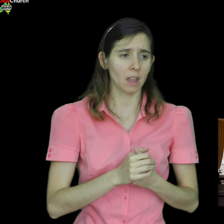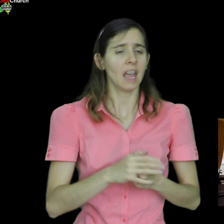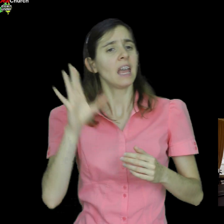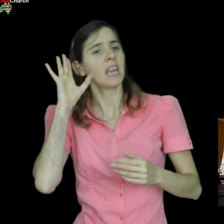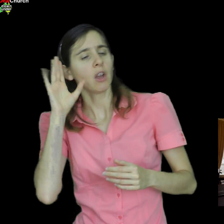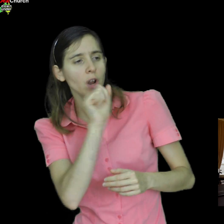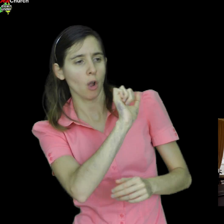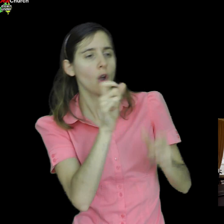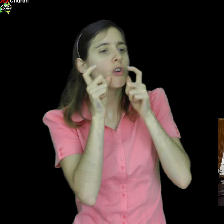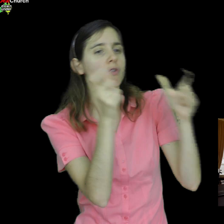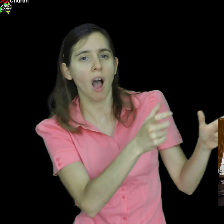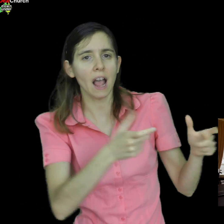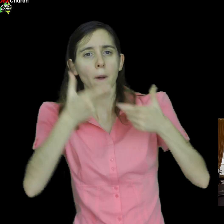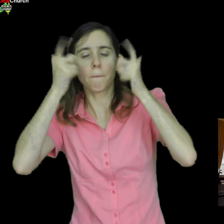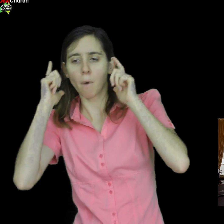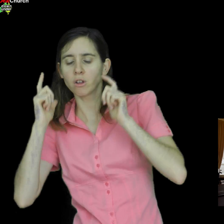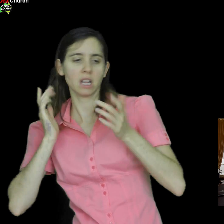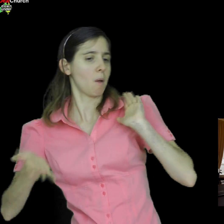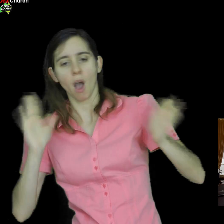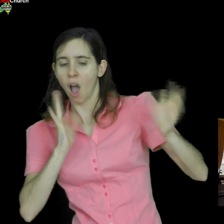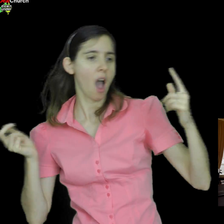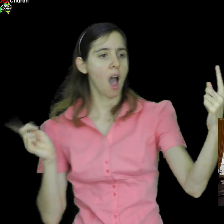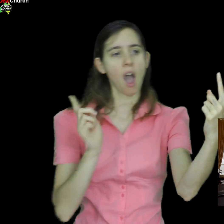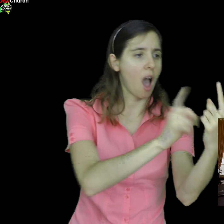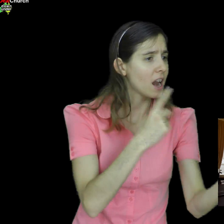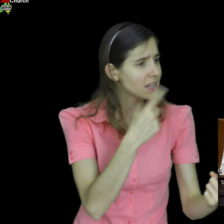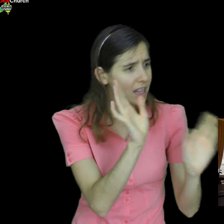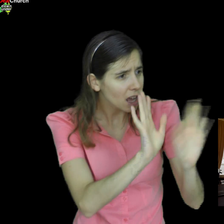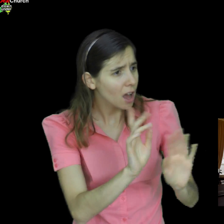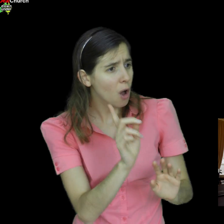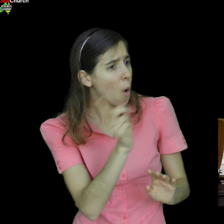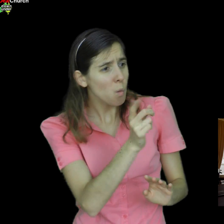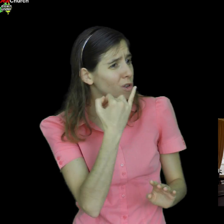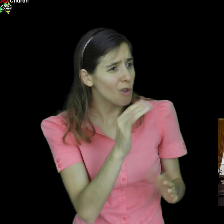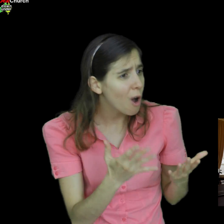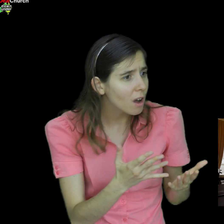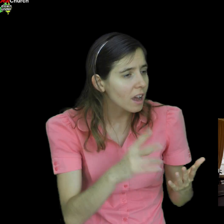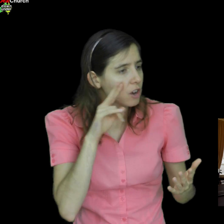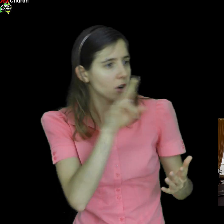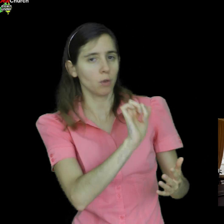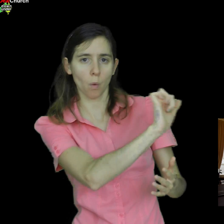cry, Ana came running to see what was the problem. She saw the fear on Jaya's